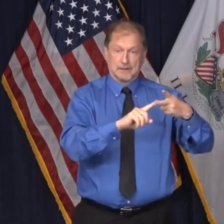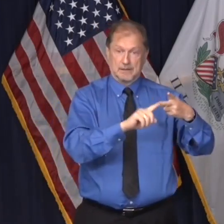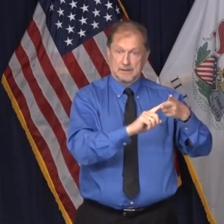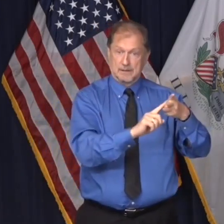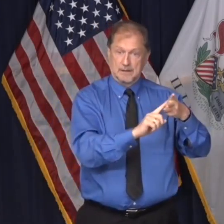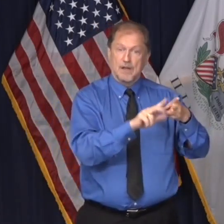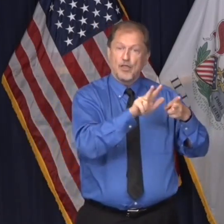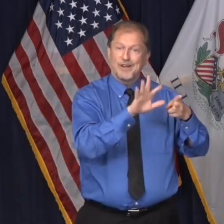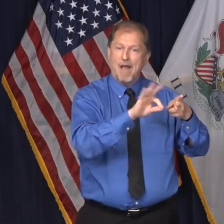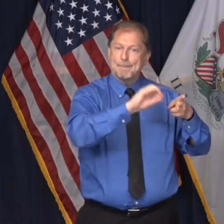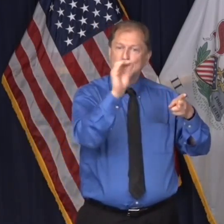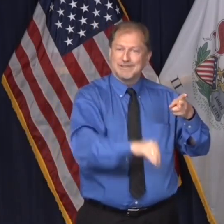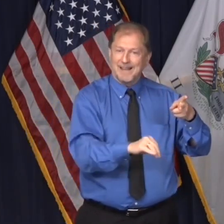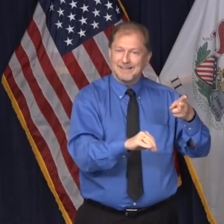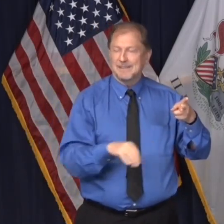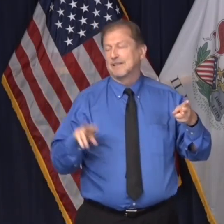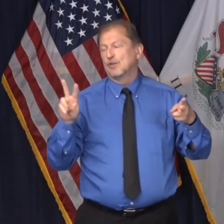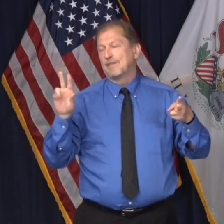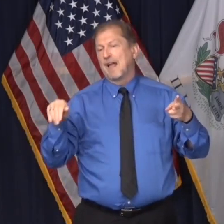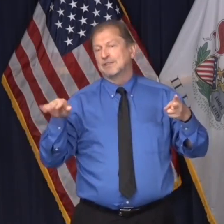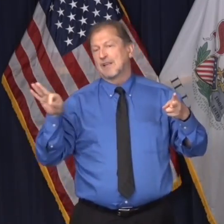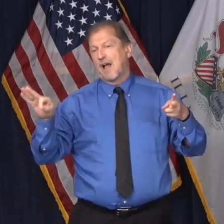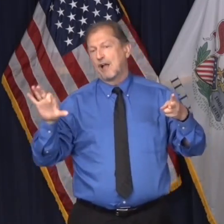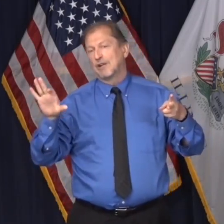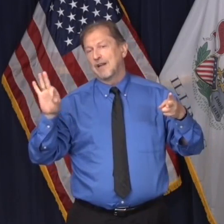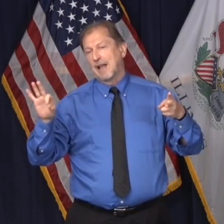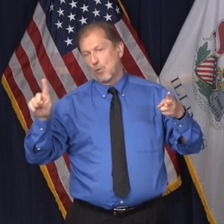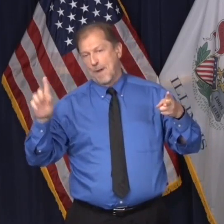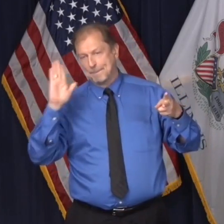ON APRIL 5 COVID PARTIEDS OCCUPIED 23% OF OUR 2709 ICU